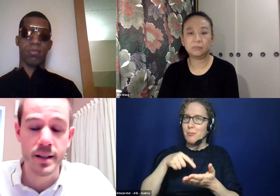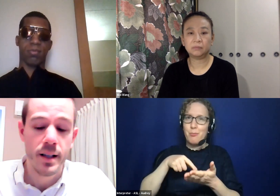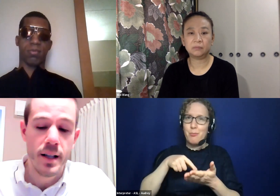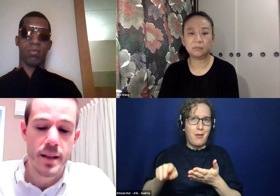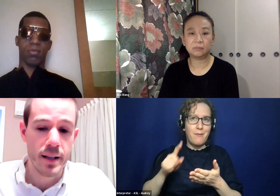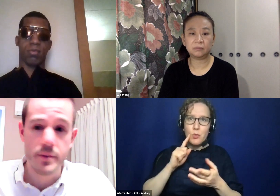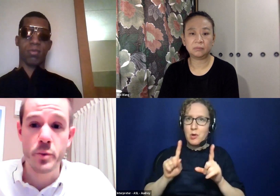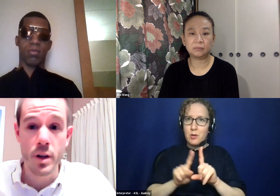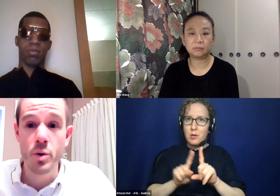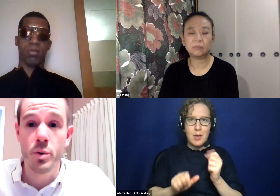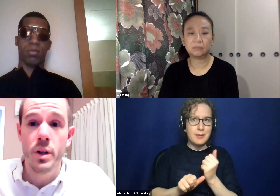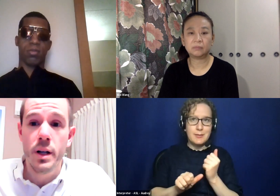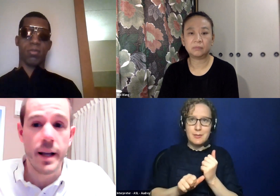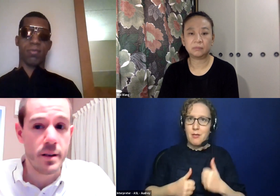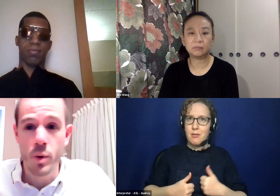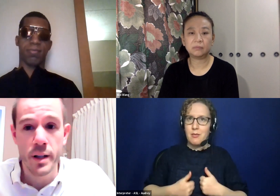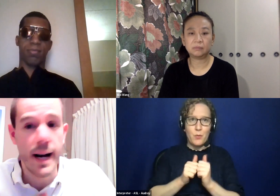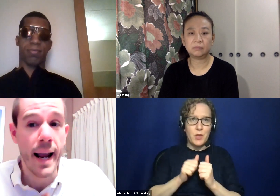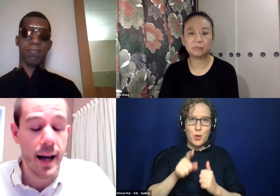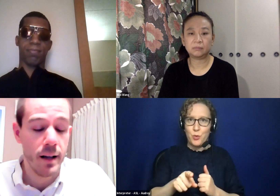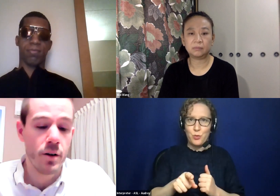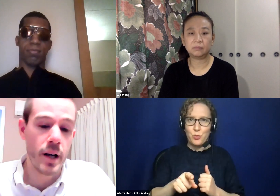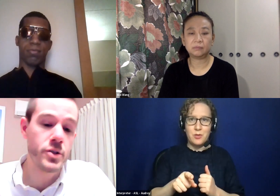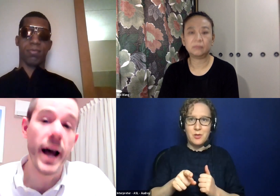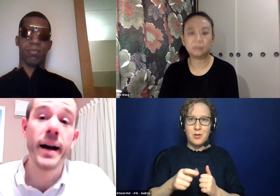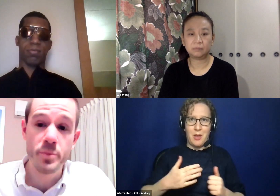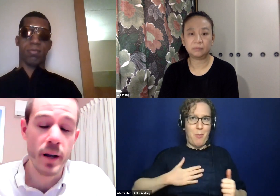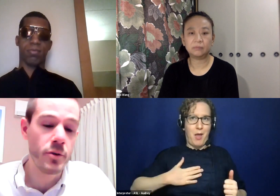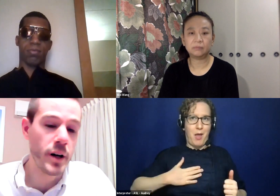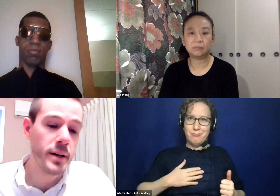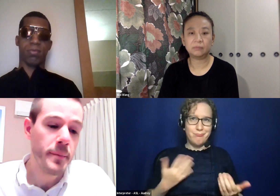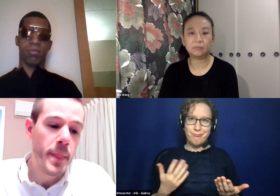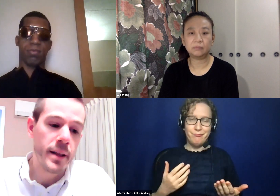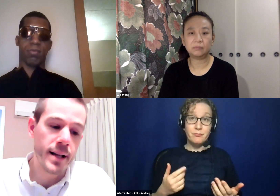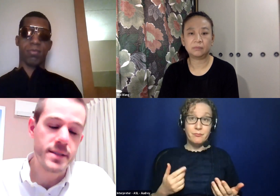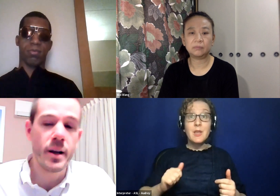an assistant that lives with you like the one that I had, okay, so I had to pay for it and that's